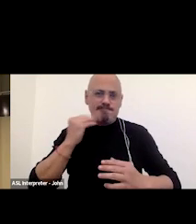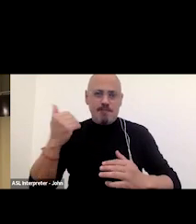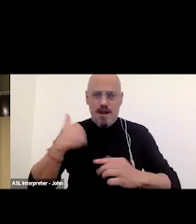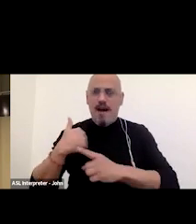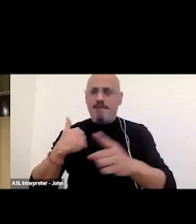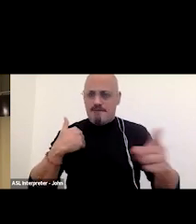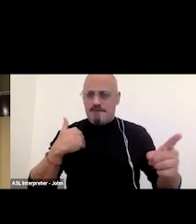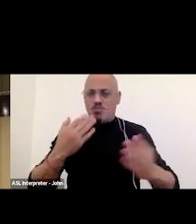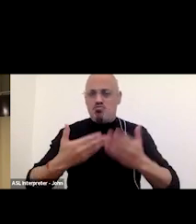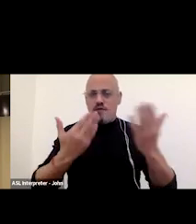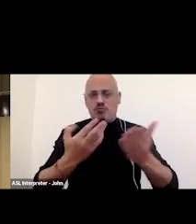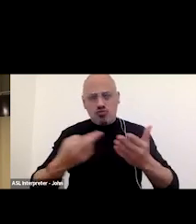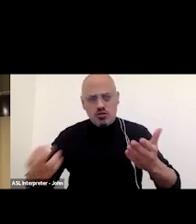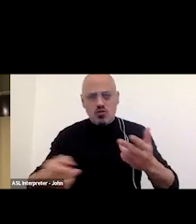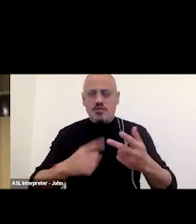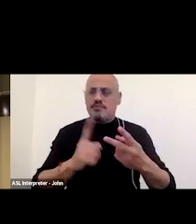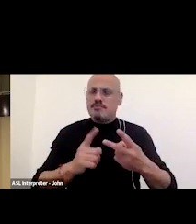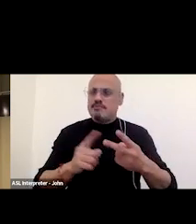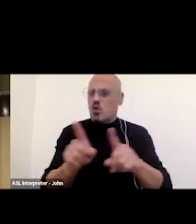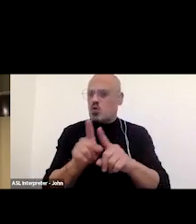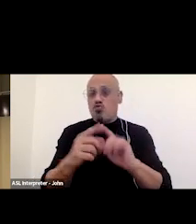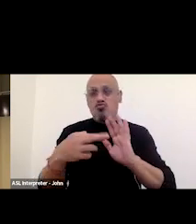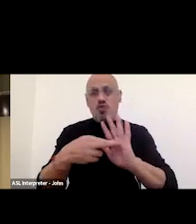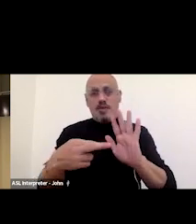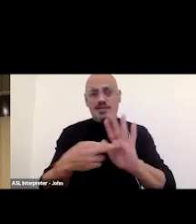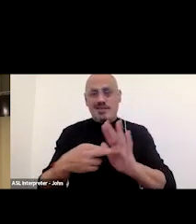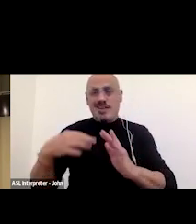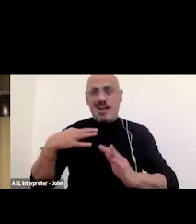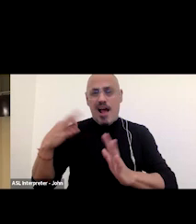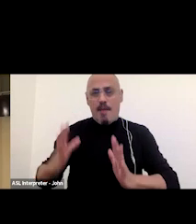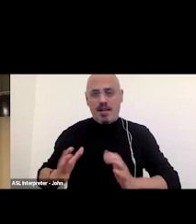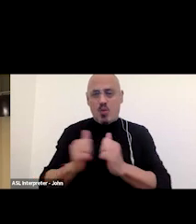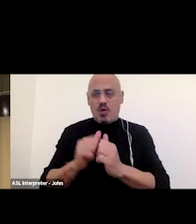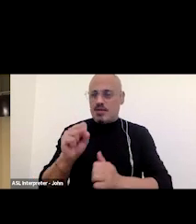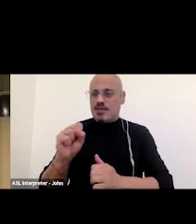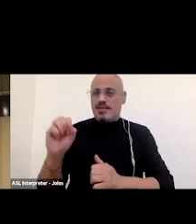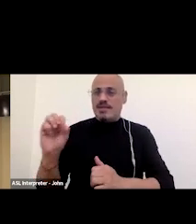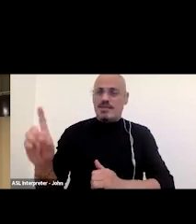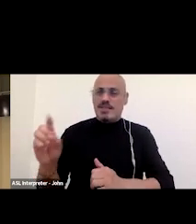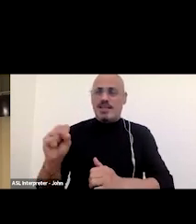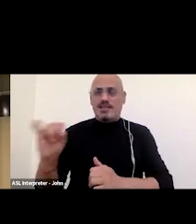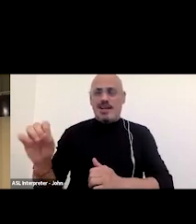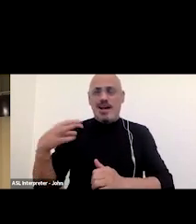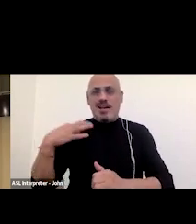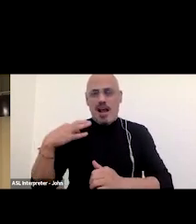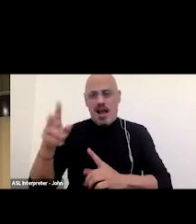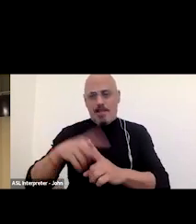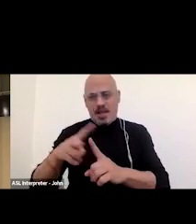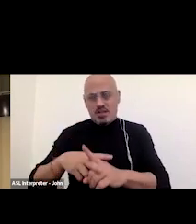with providing resources and also representing applicants with Social Security claims. So to begin, we'll have Ryan Elza,